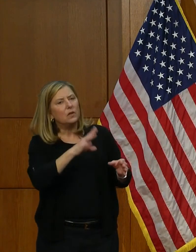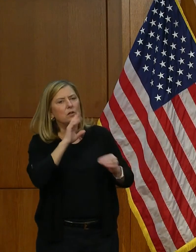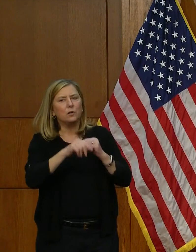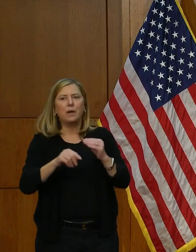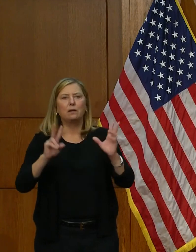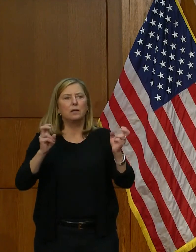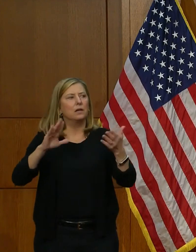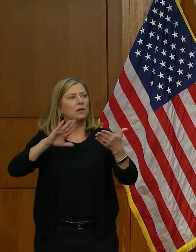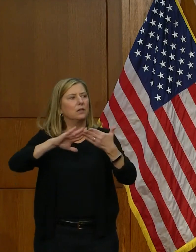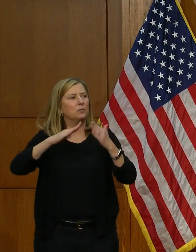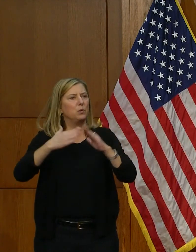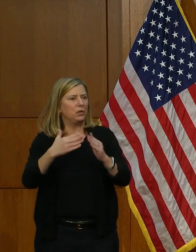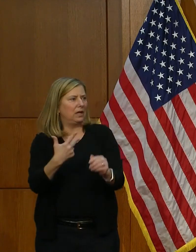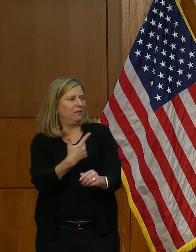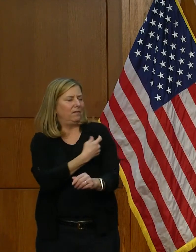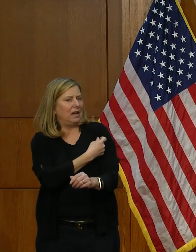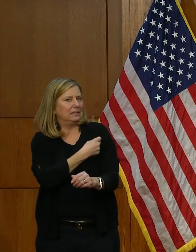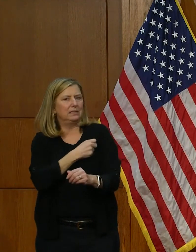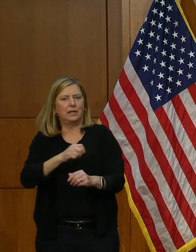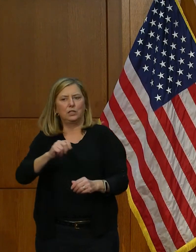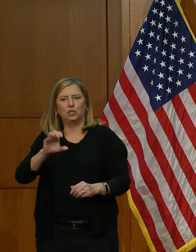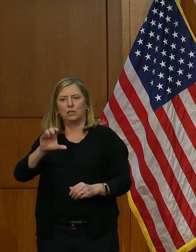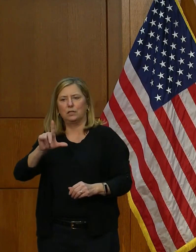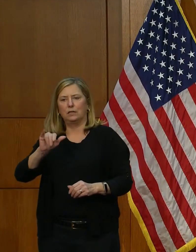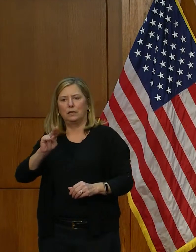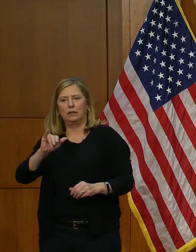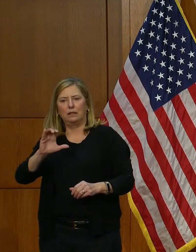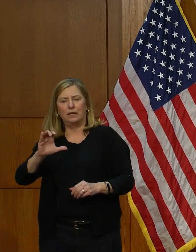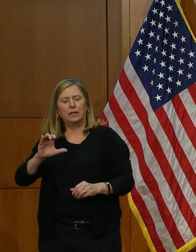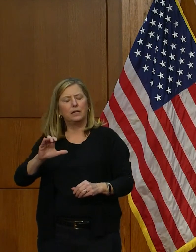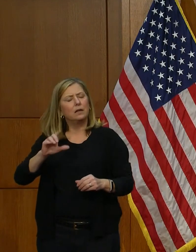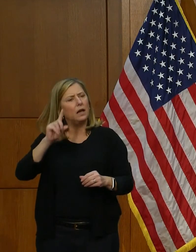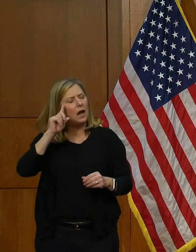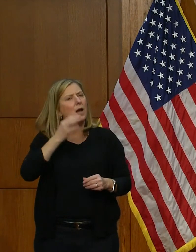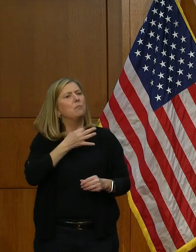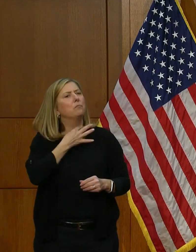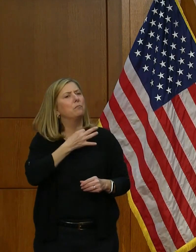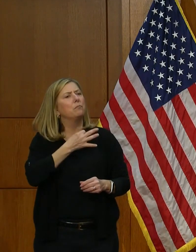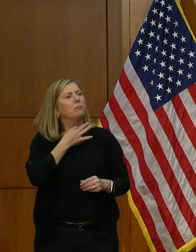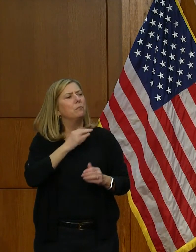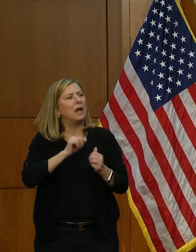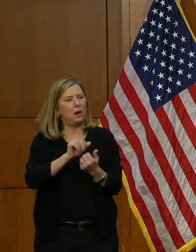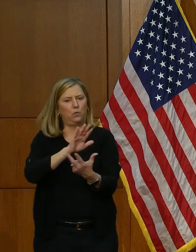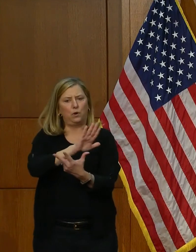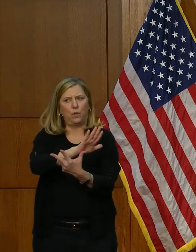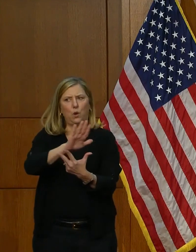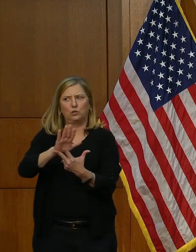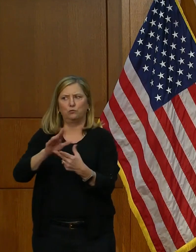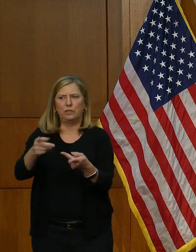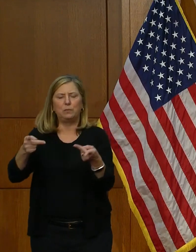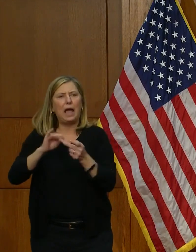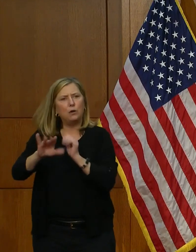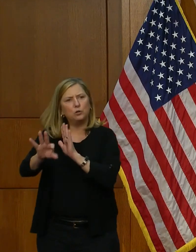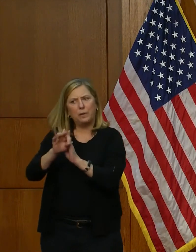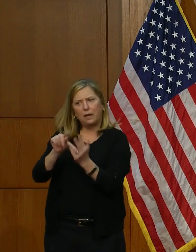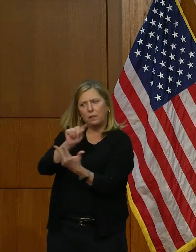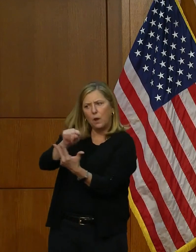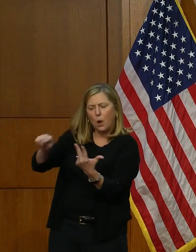HOPING YOU COULD SPEAK MORE TO THE COMMUNITY VACCINATION CLINICS INSTEAD WOULD BE OPENING UP. I THINK LAST WEEK